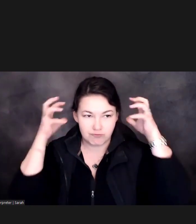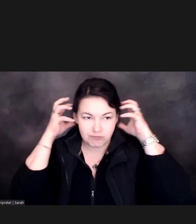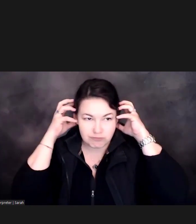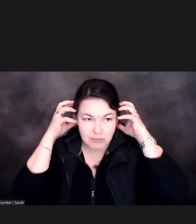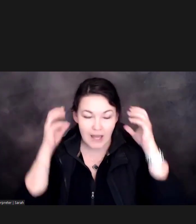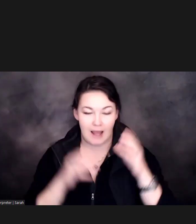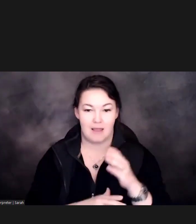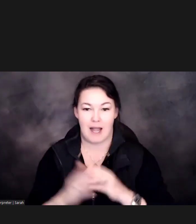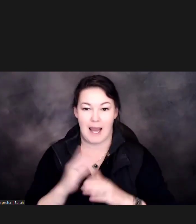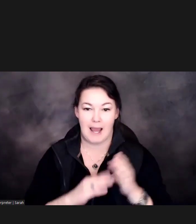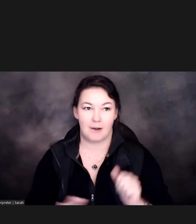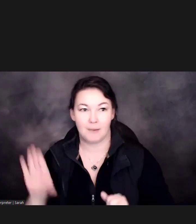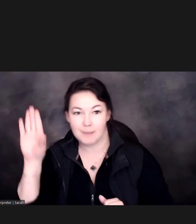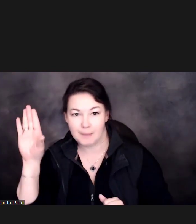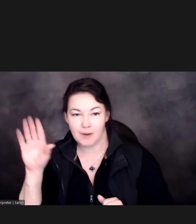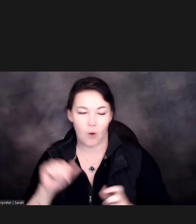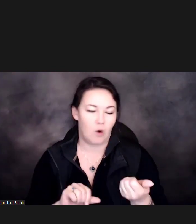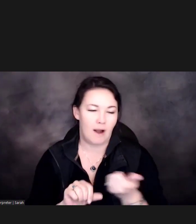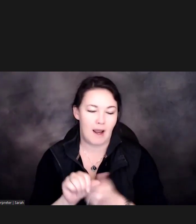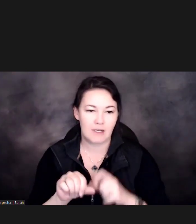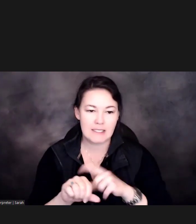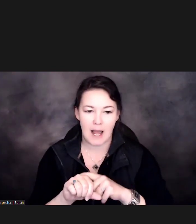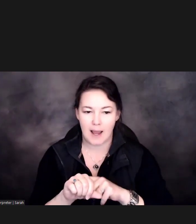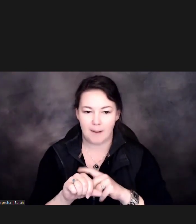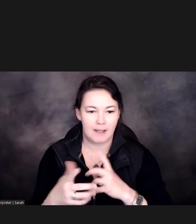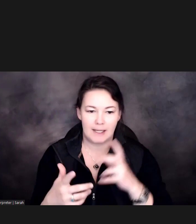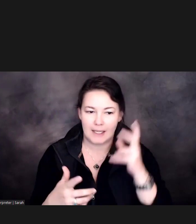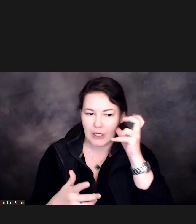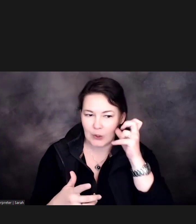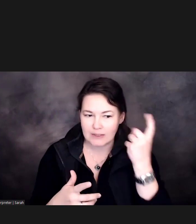performs another task each time they hear a sound that's presented